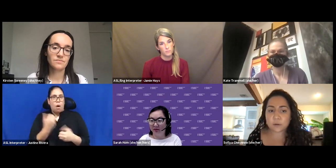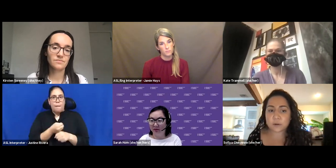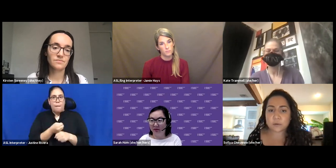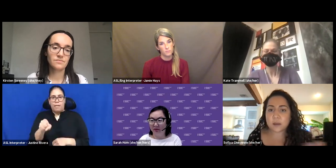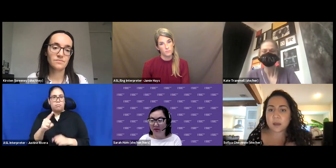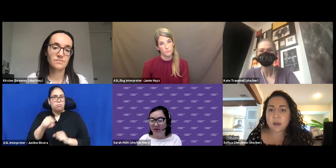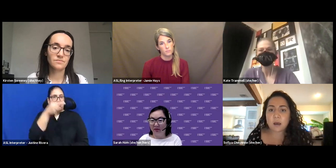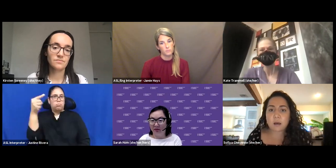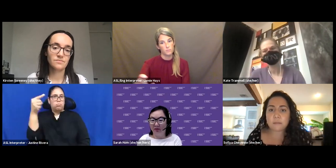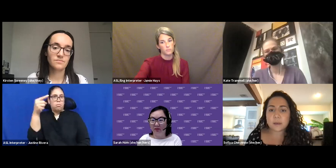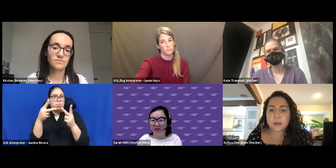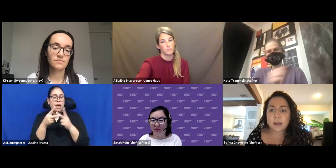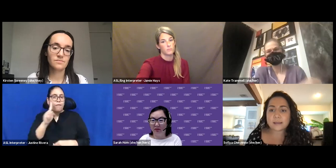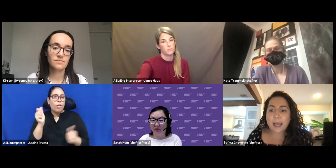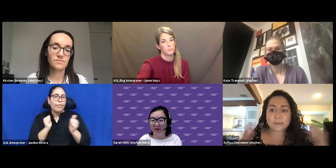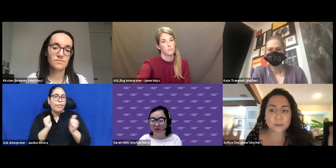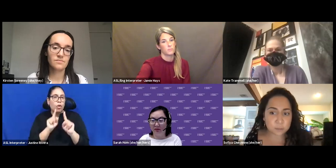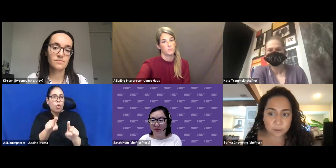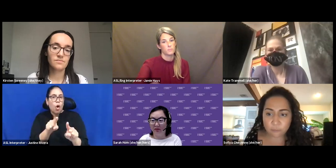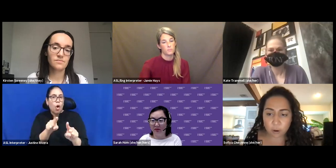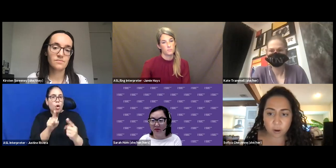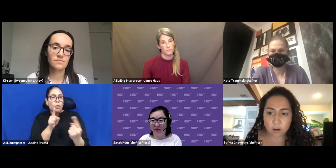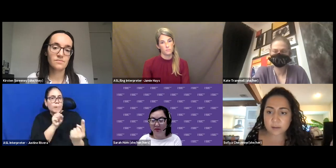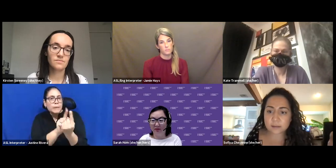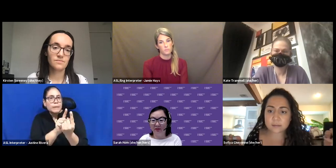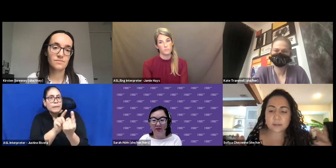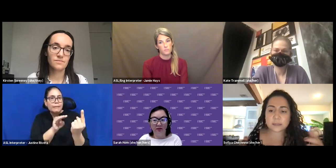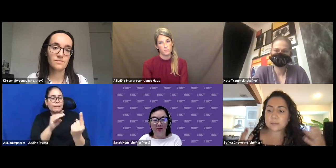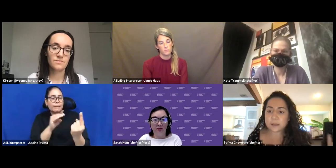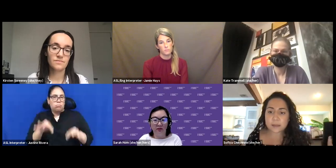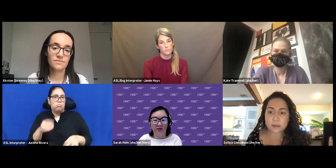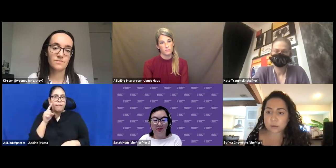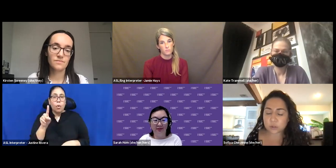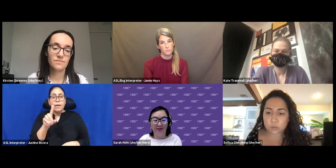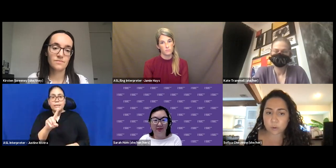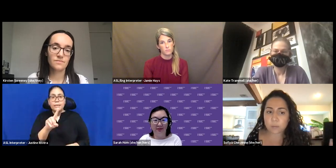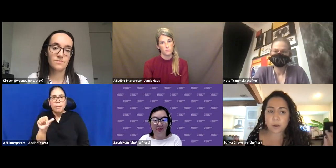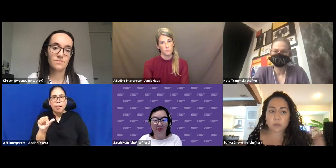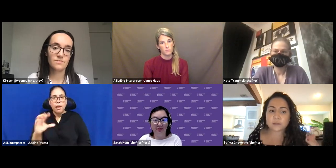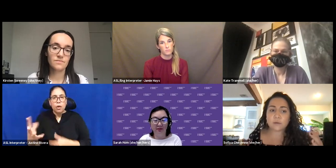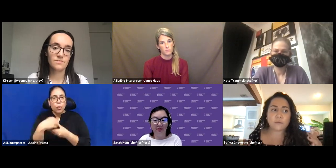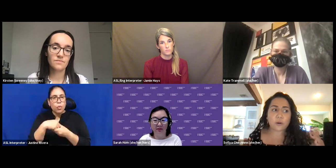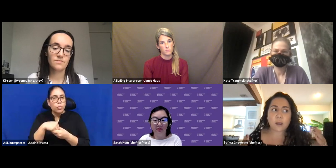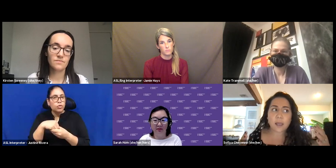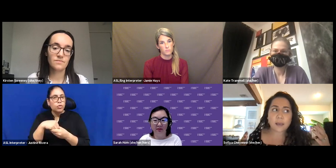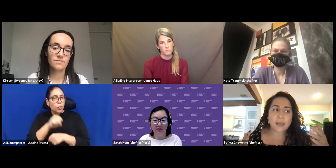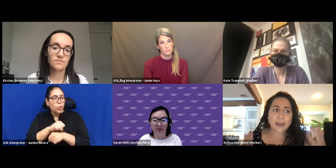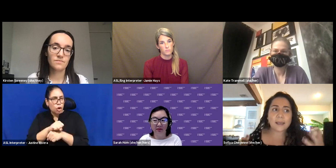go to, absolutely for disability inclusion work, but also for any